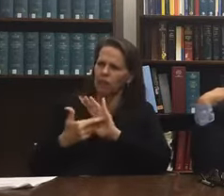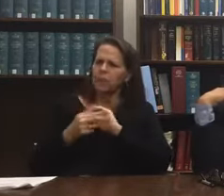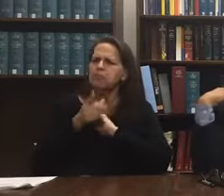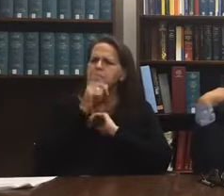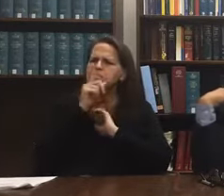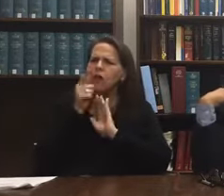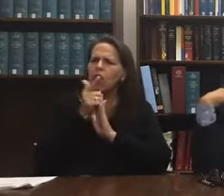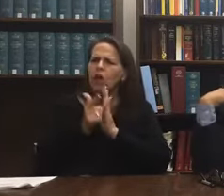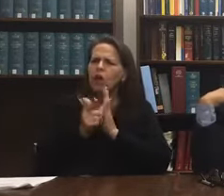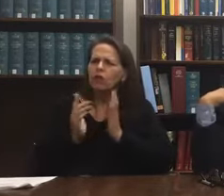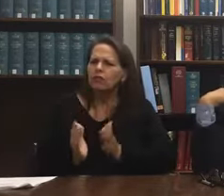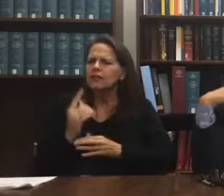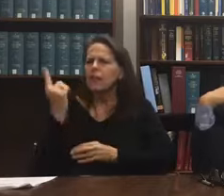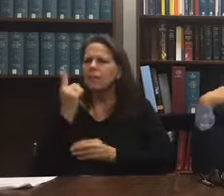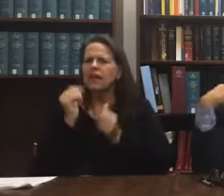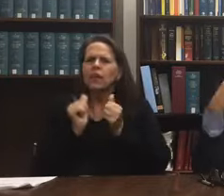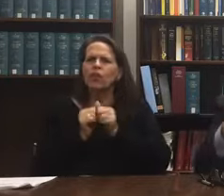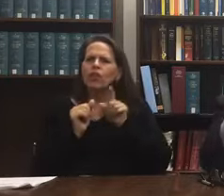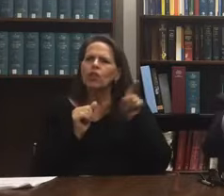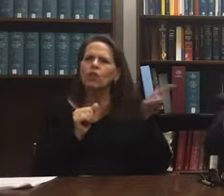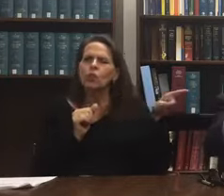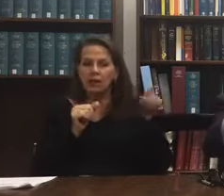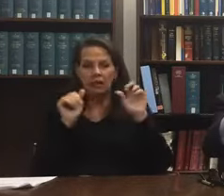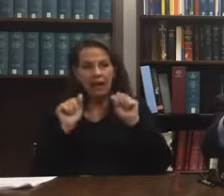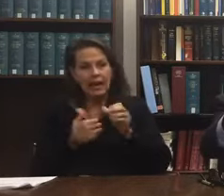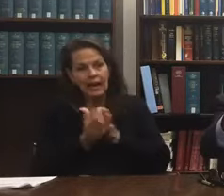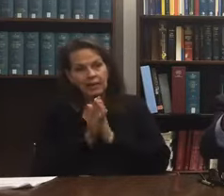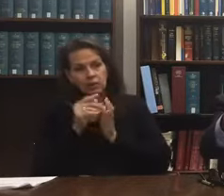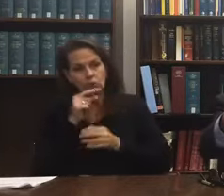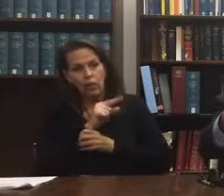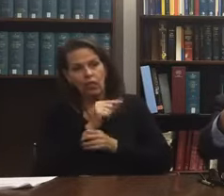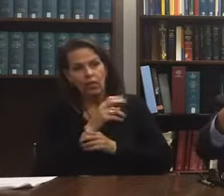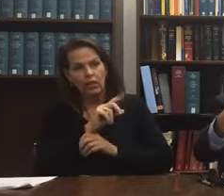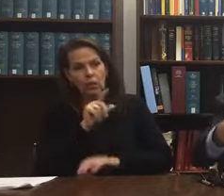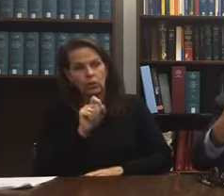someone else there with you they could ask you the questions or they could take